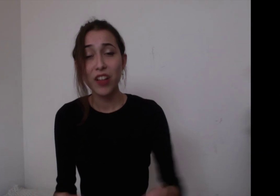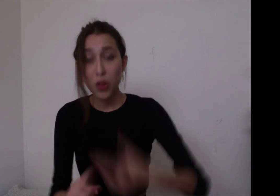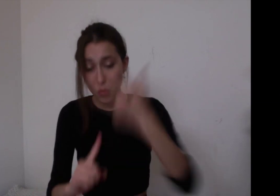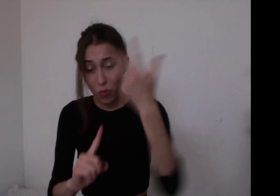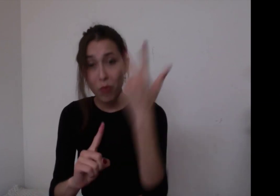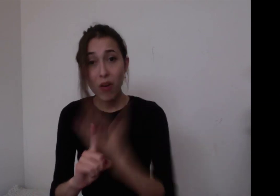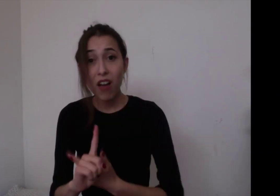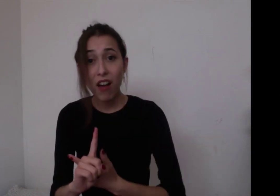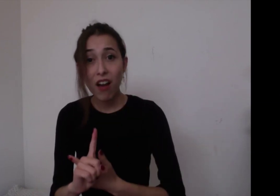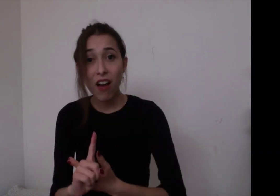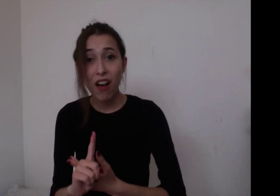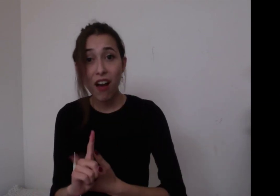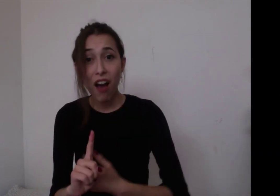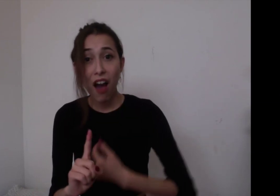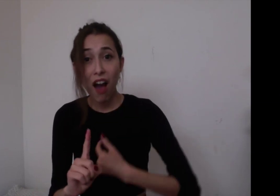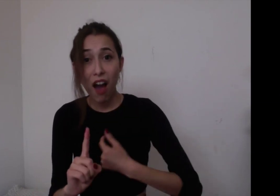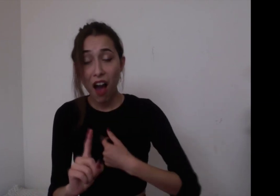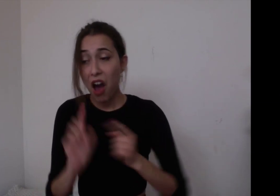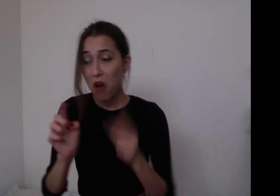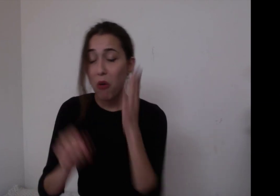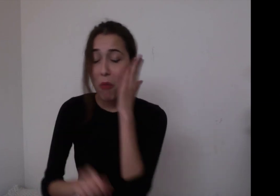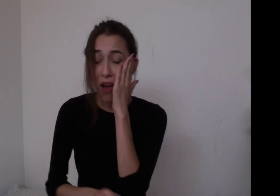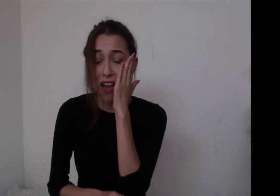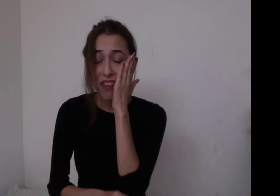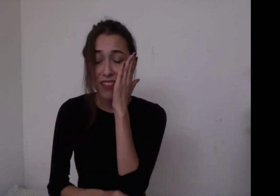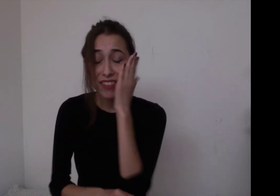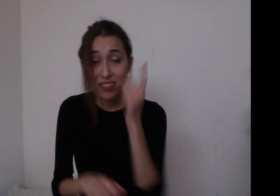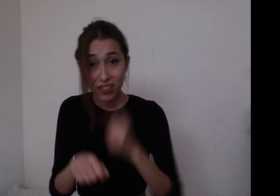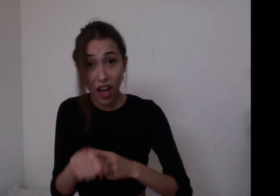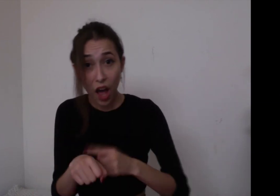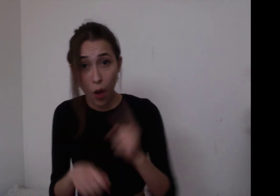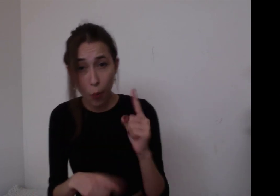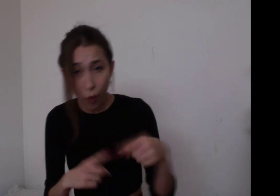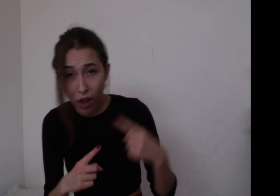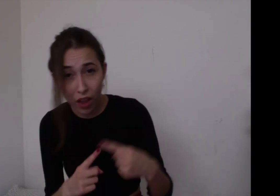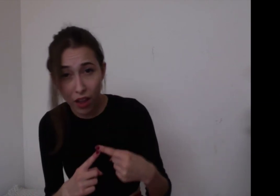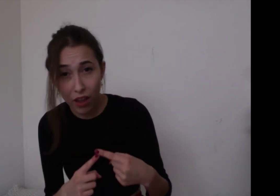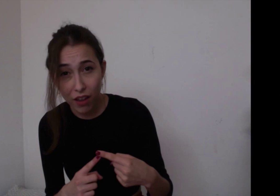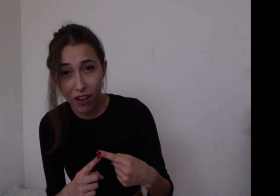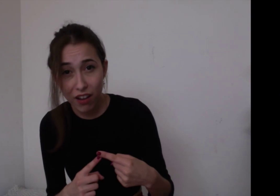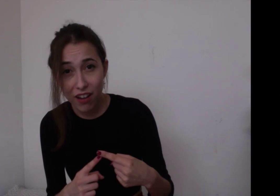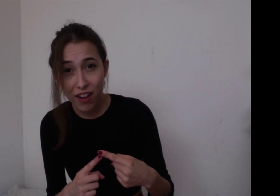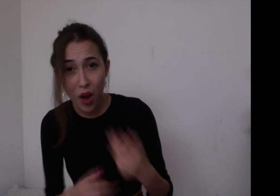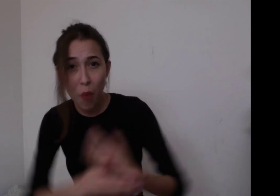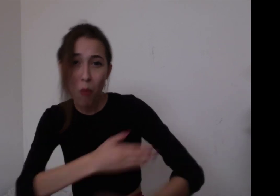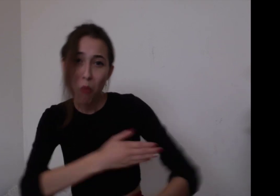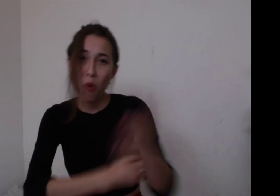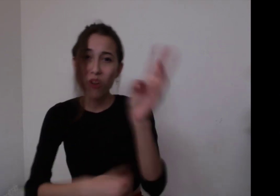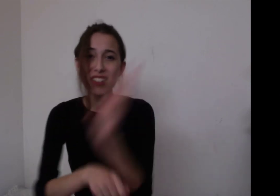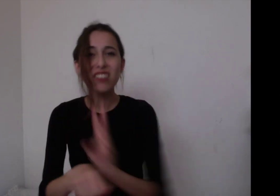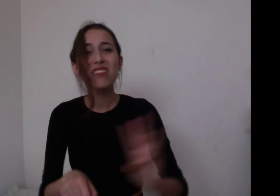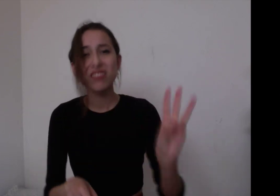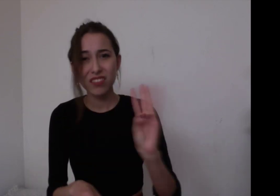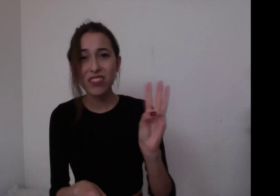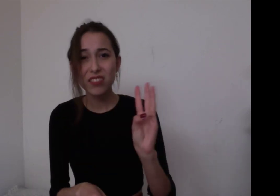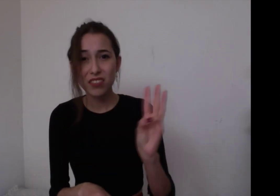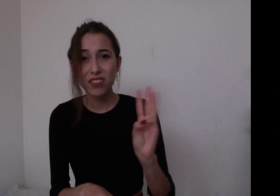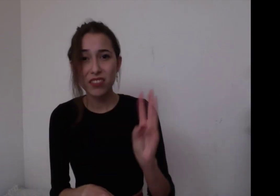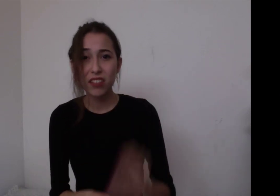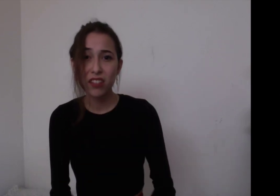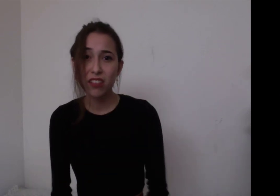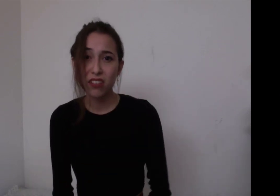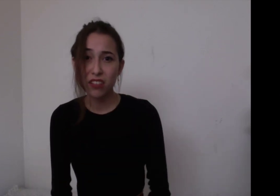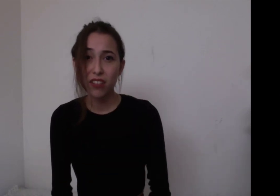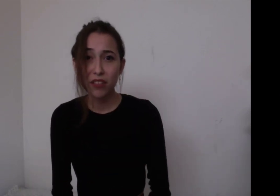For three months, I went to bed at six o’clock in the morning.